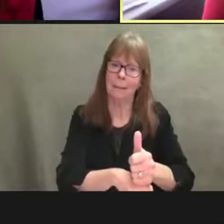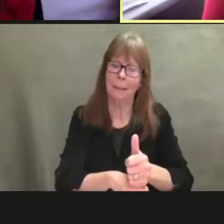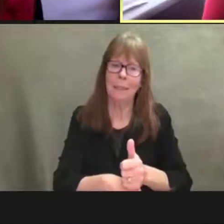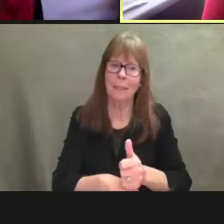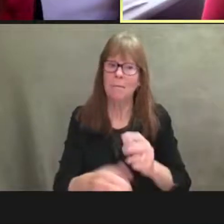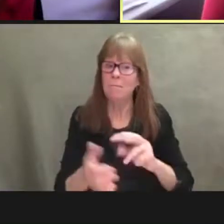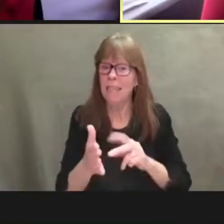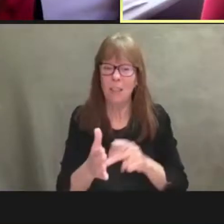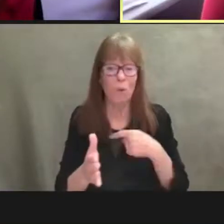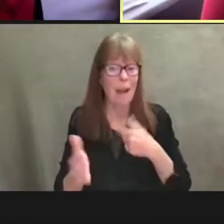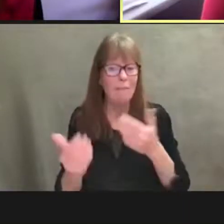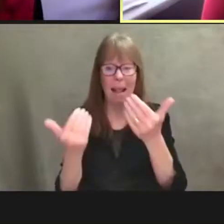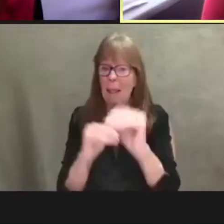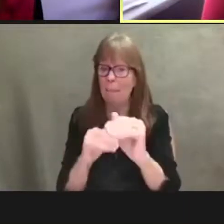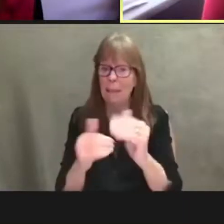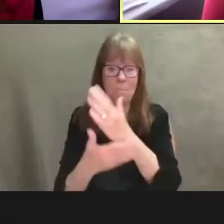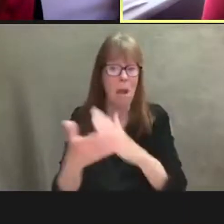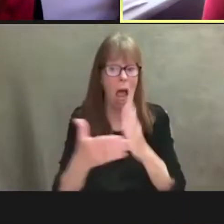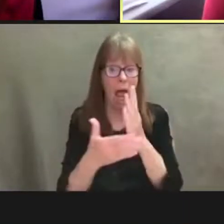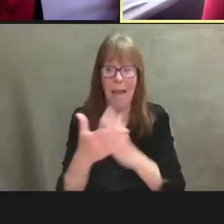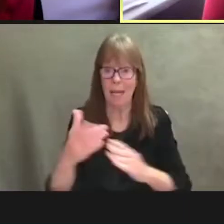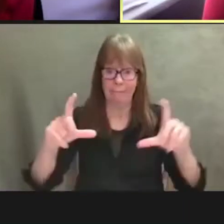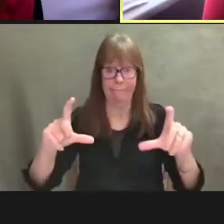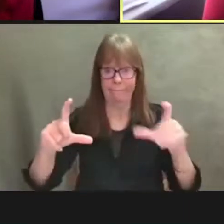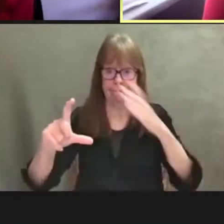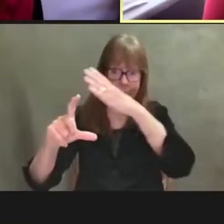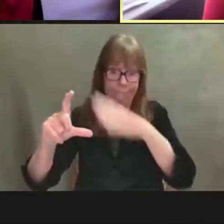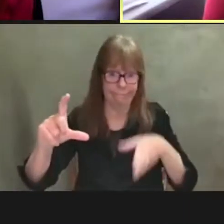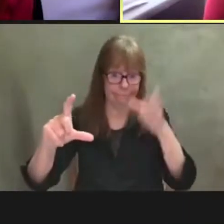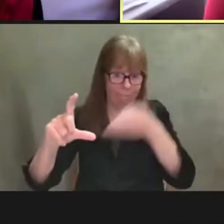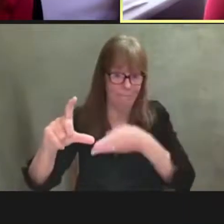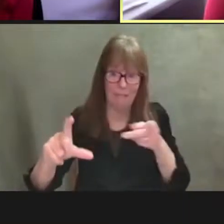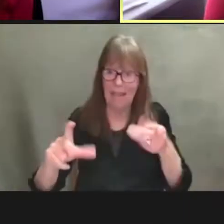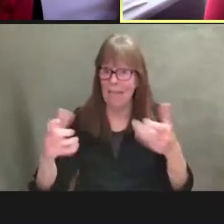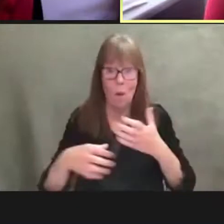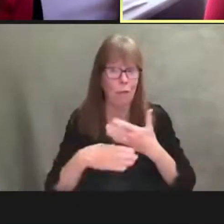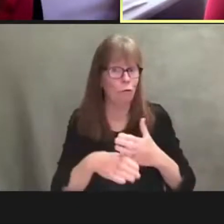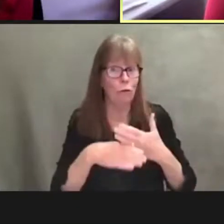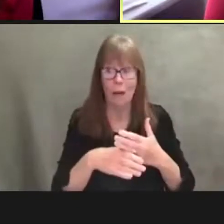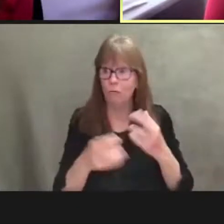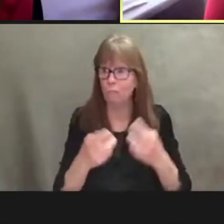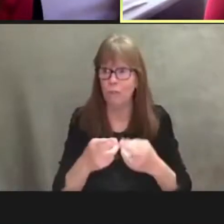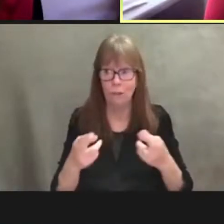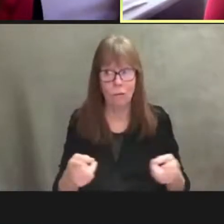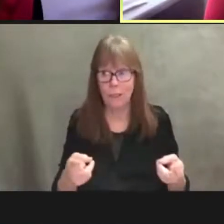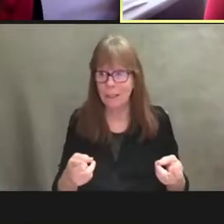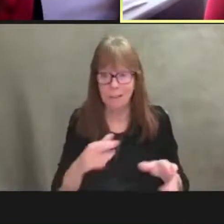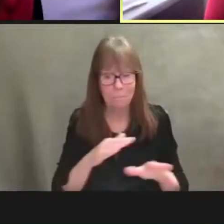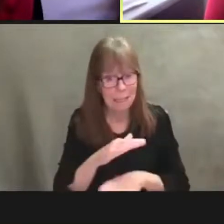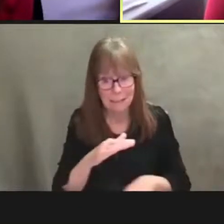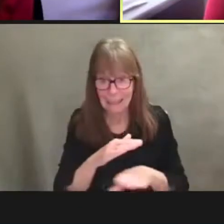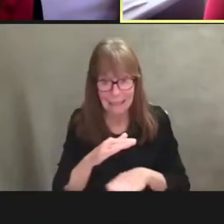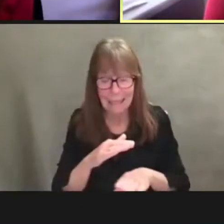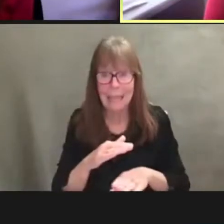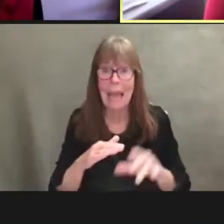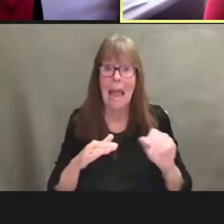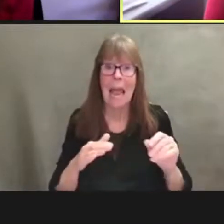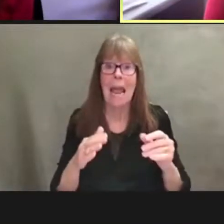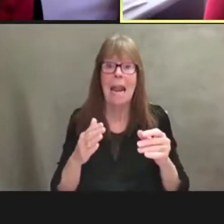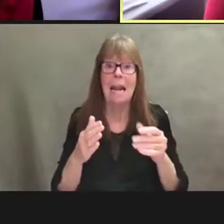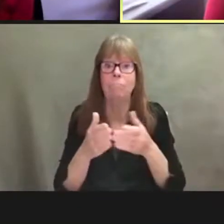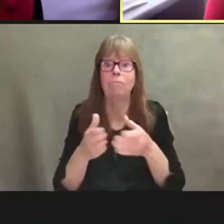pie, and they didn't want to share those resources basically, broaden the number of people who